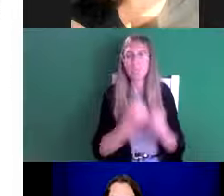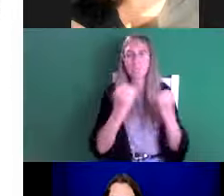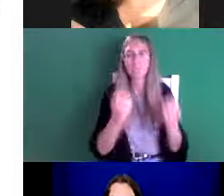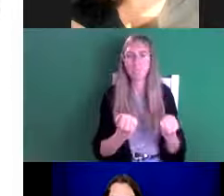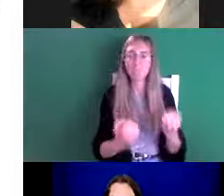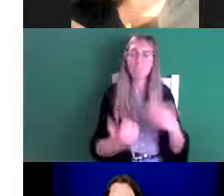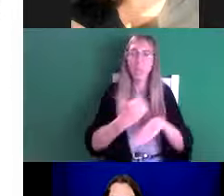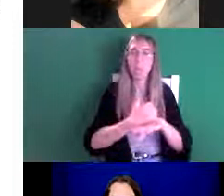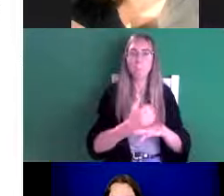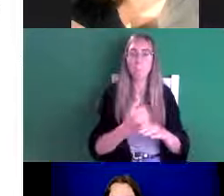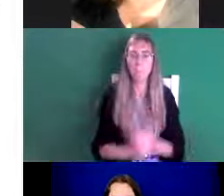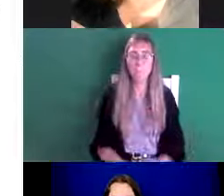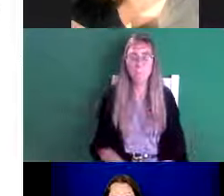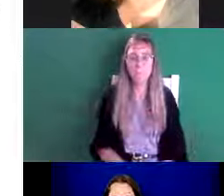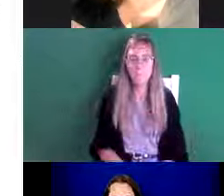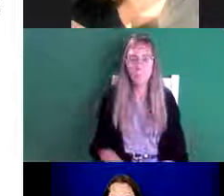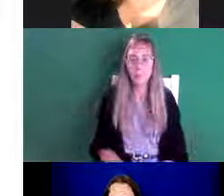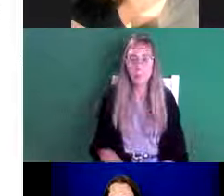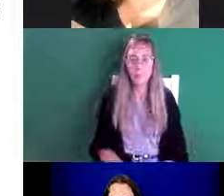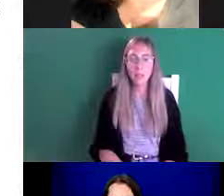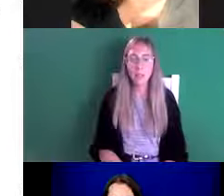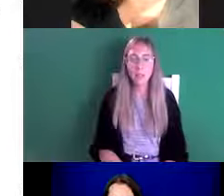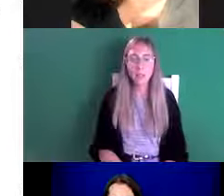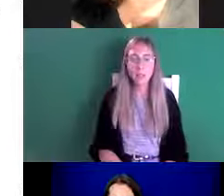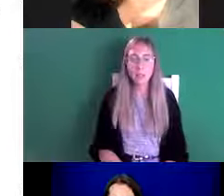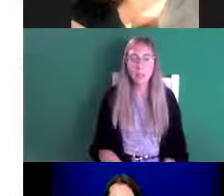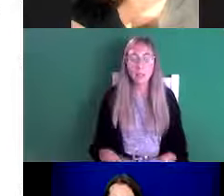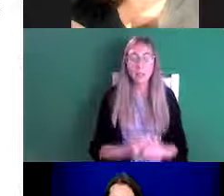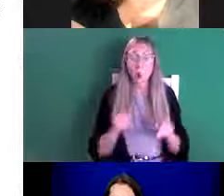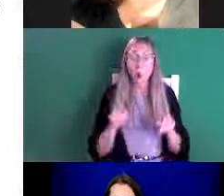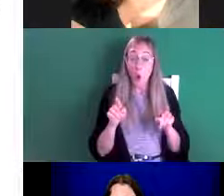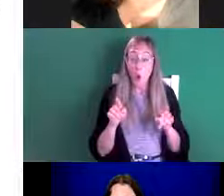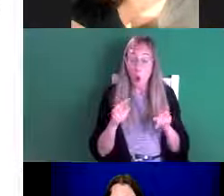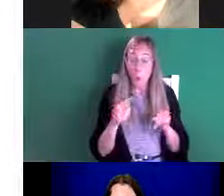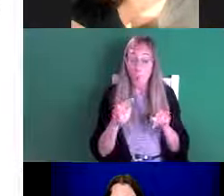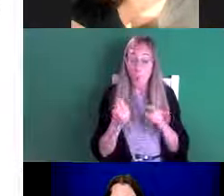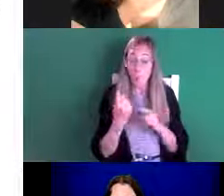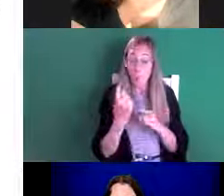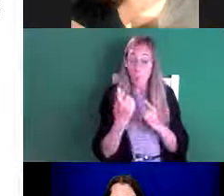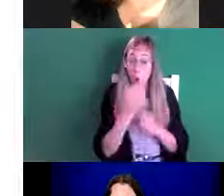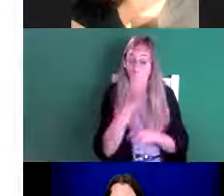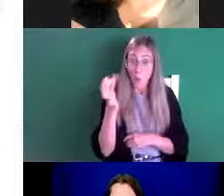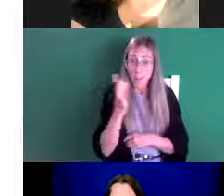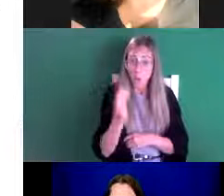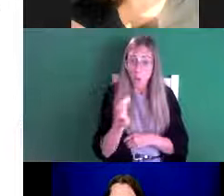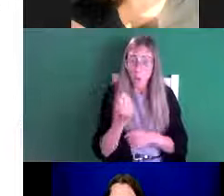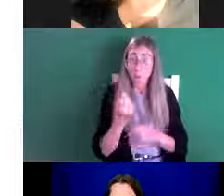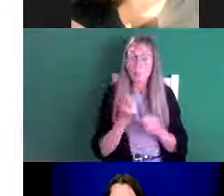esther following on from that um if people are using their own technology